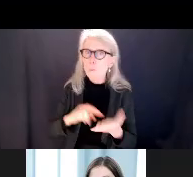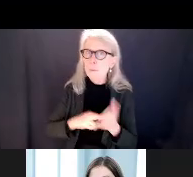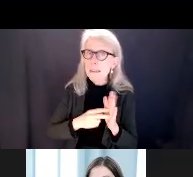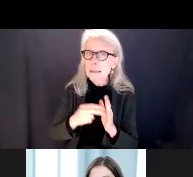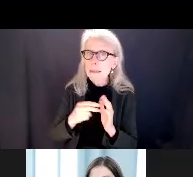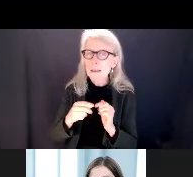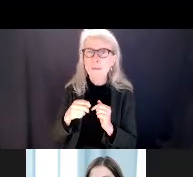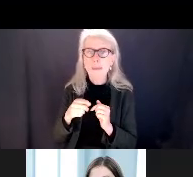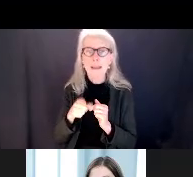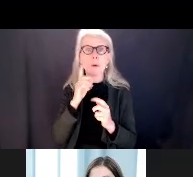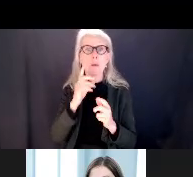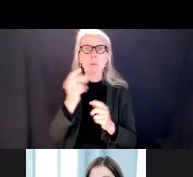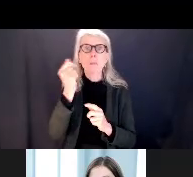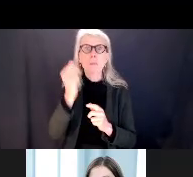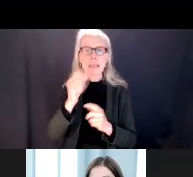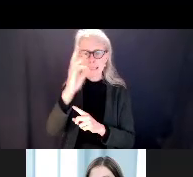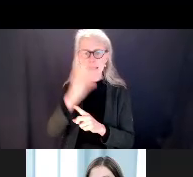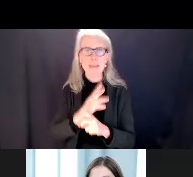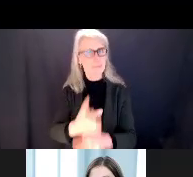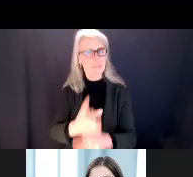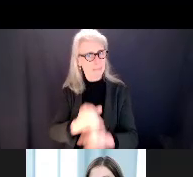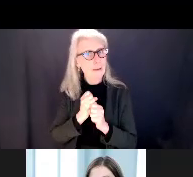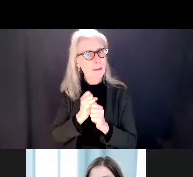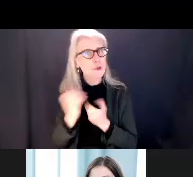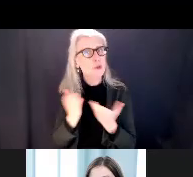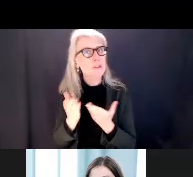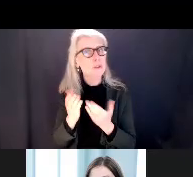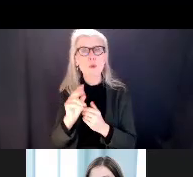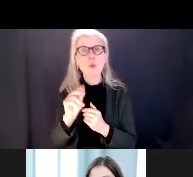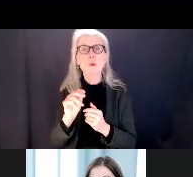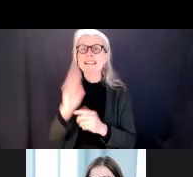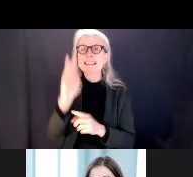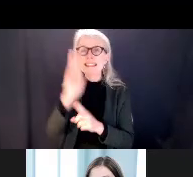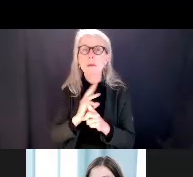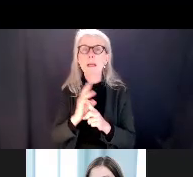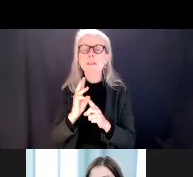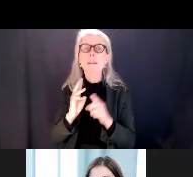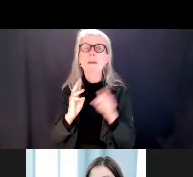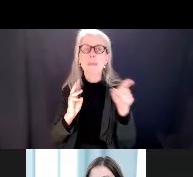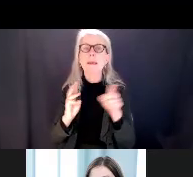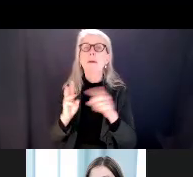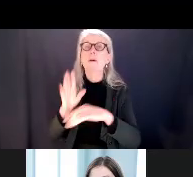care. It means at 6 months they're getting picked up. So they might get an assessment, and then have